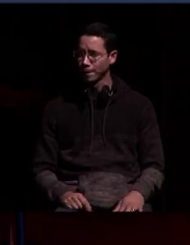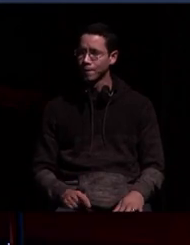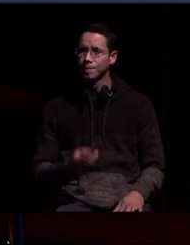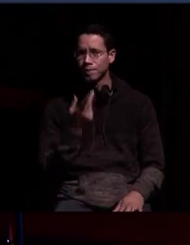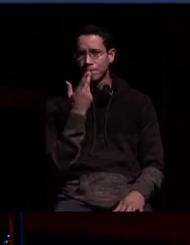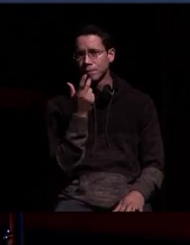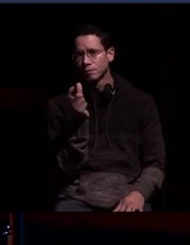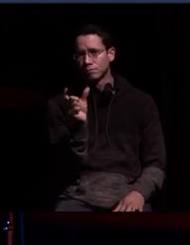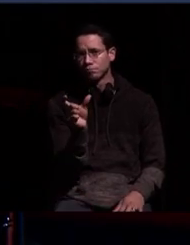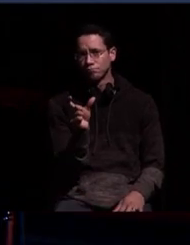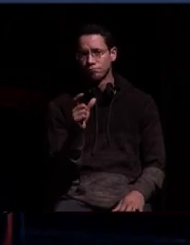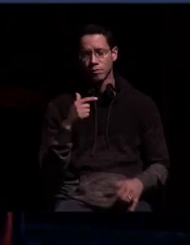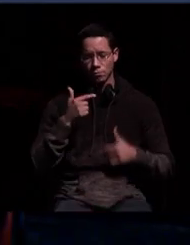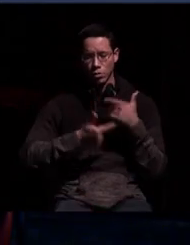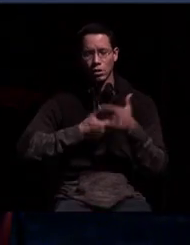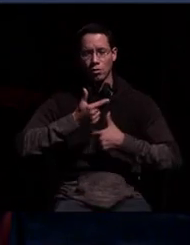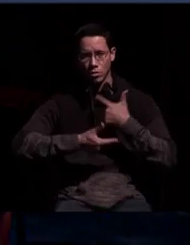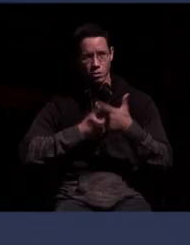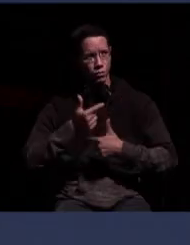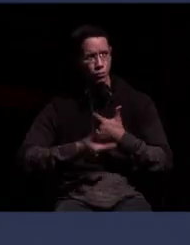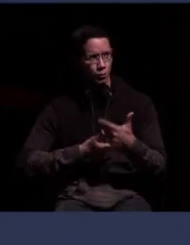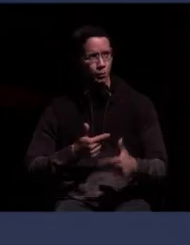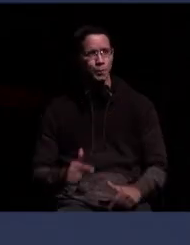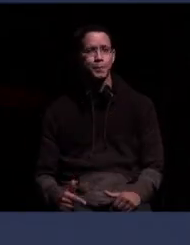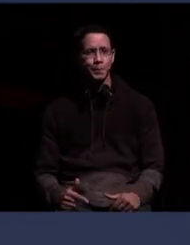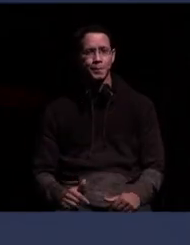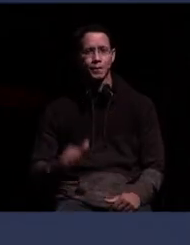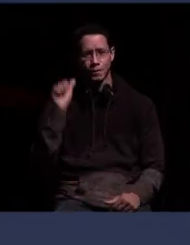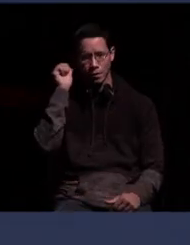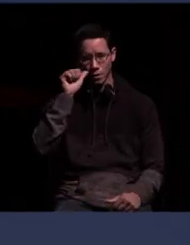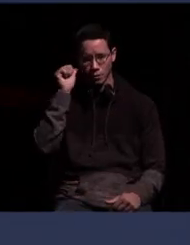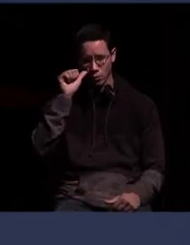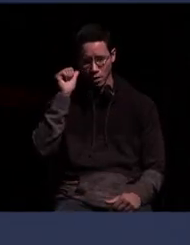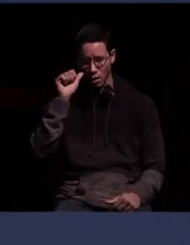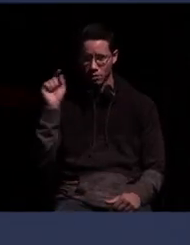women’s initiative